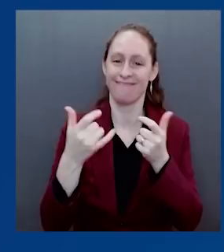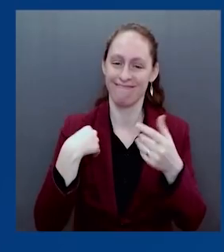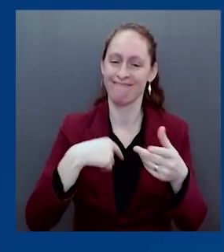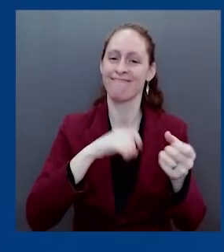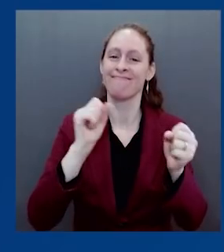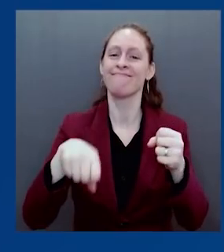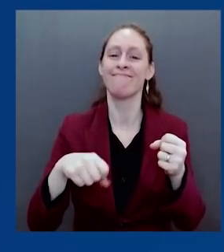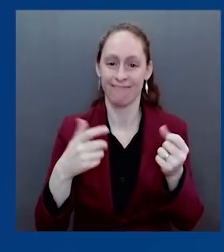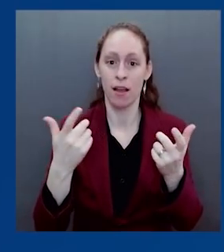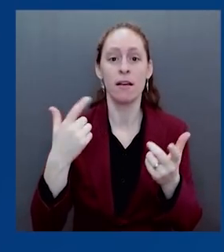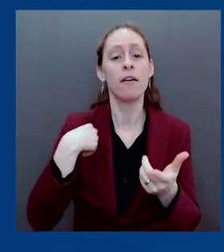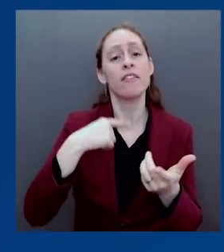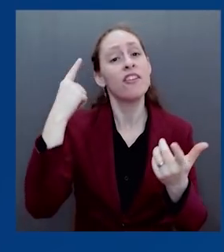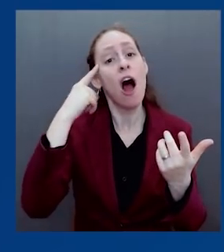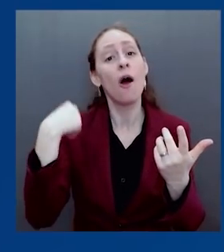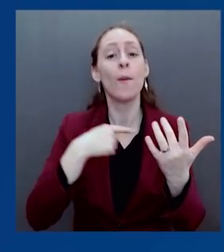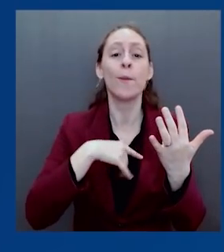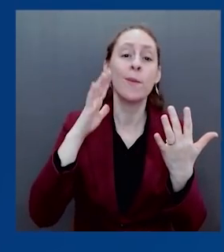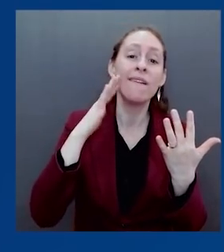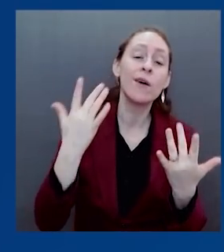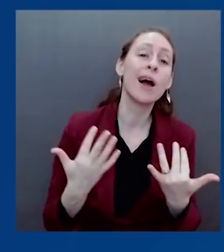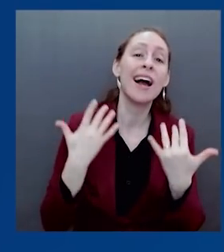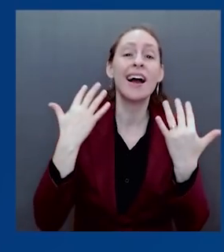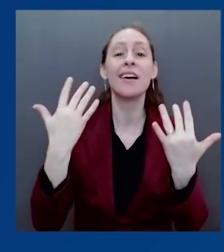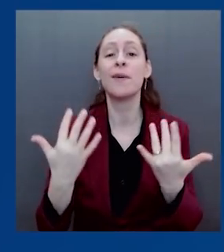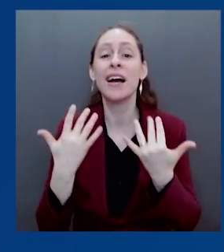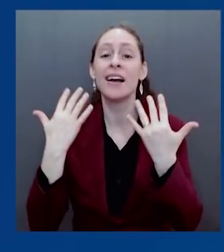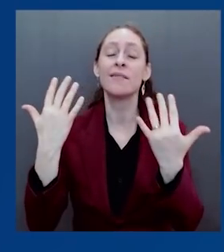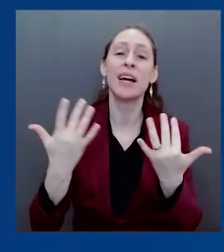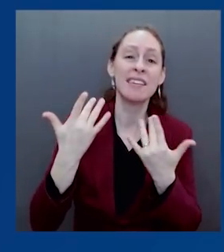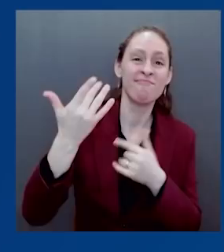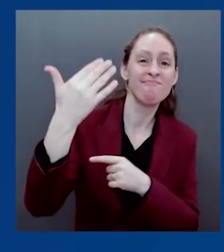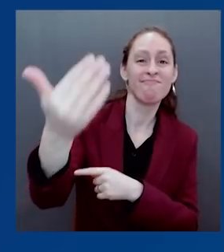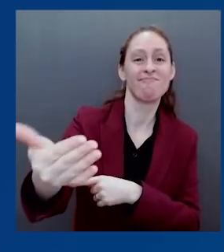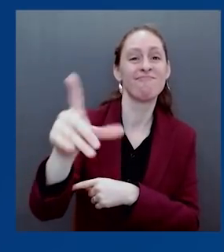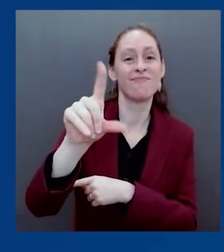in mid-2022, we got those results late last year.